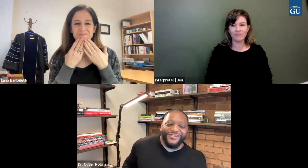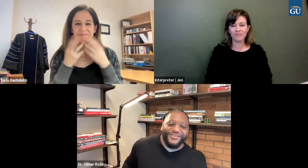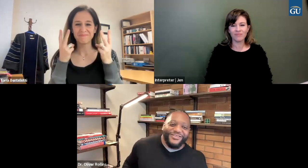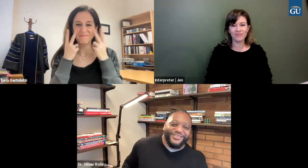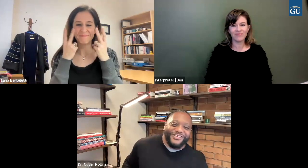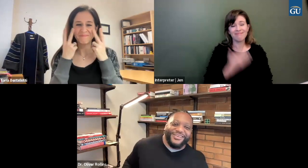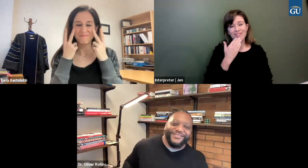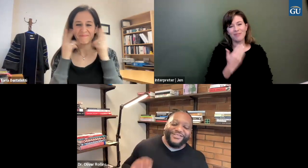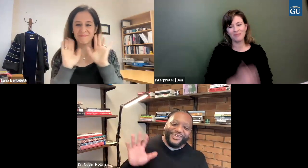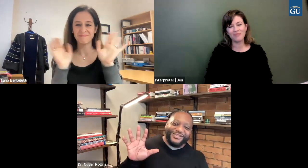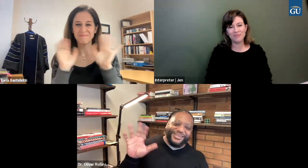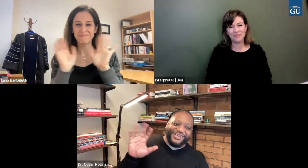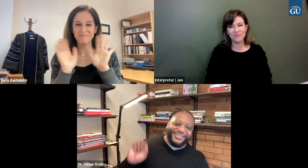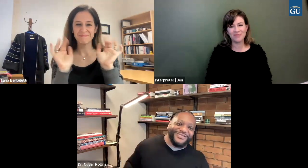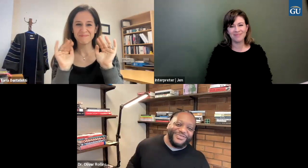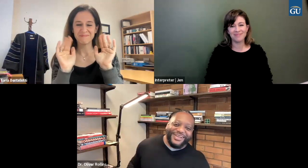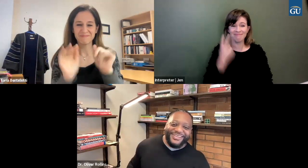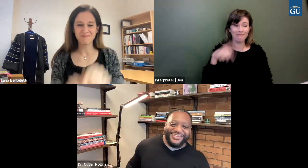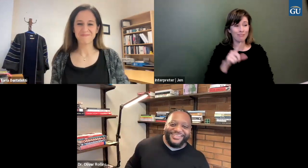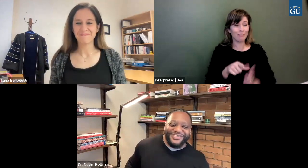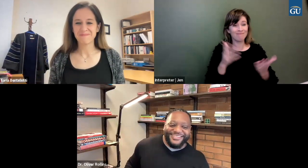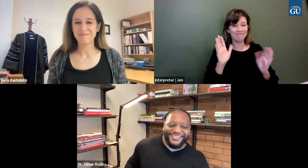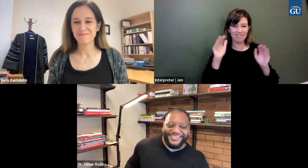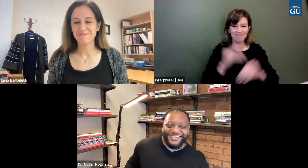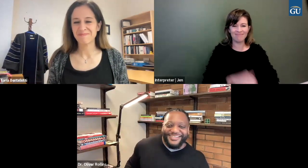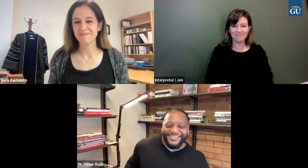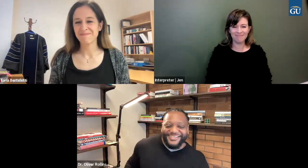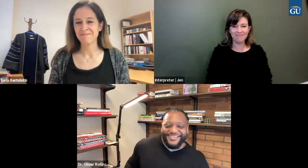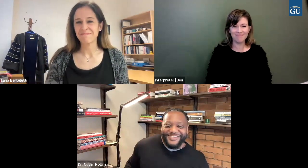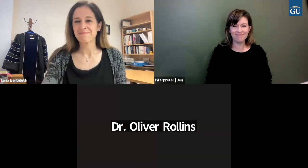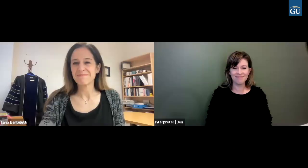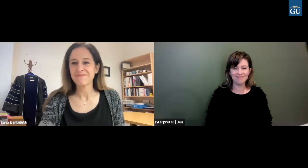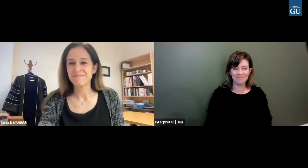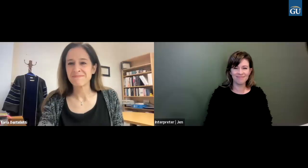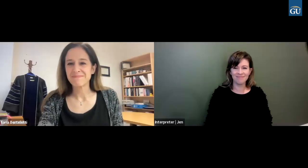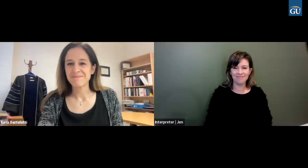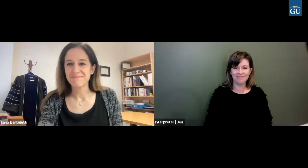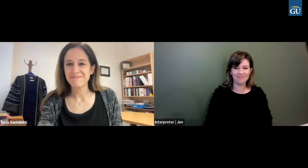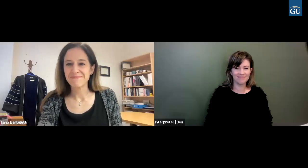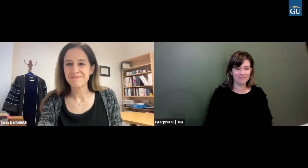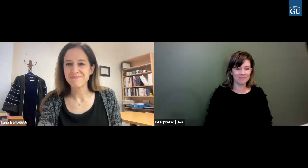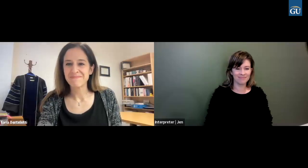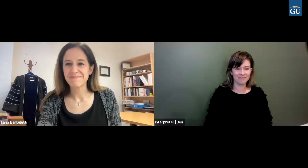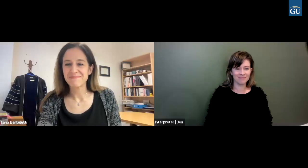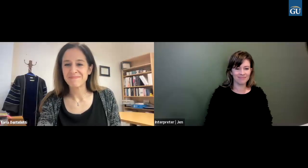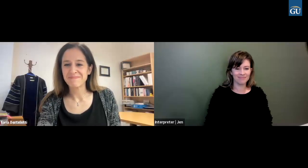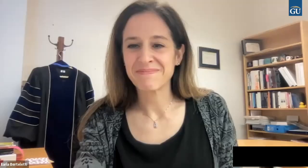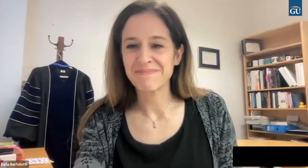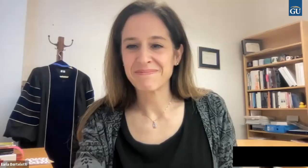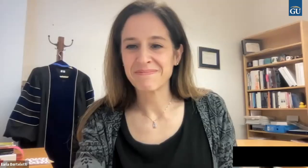you. See you guys. Bye.